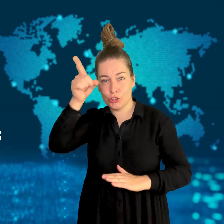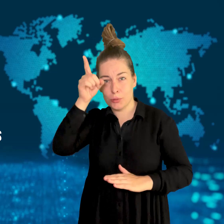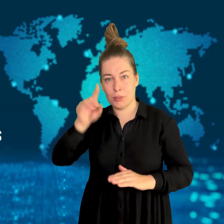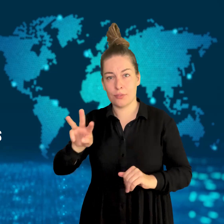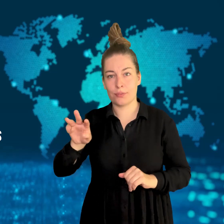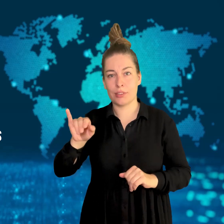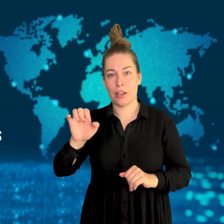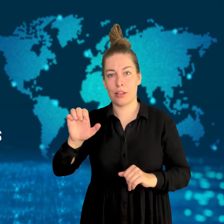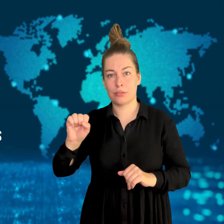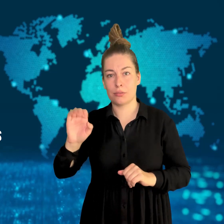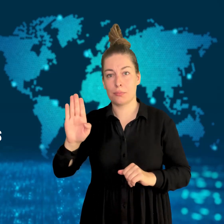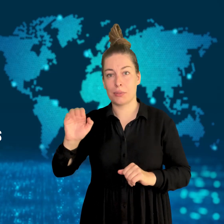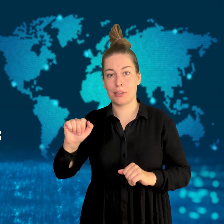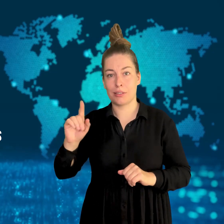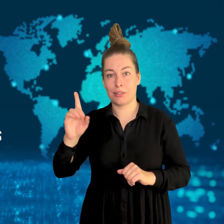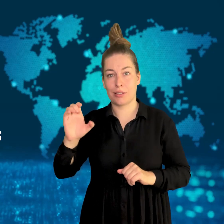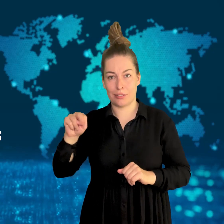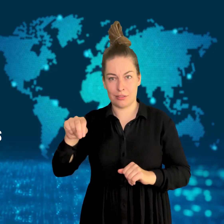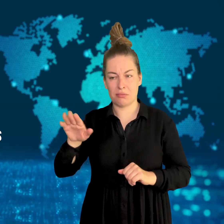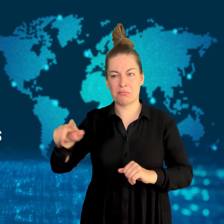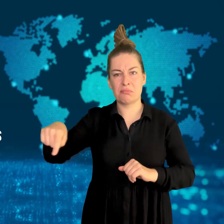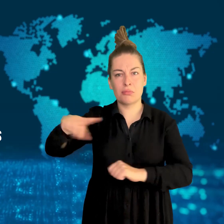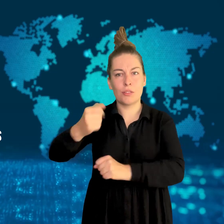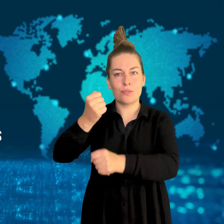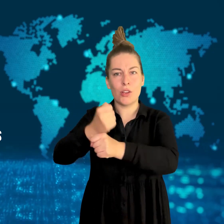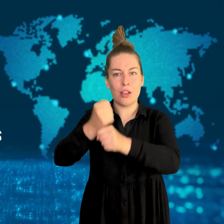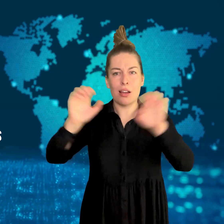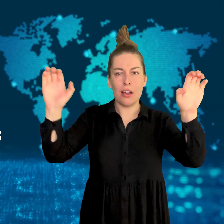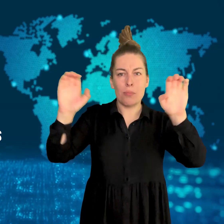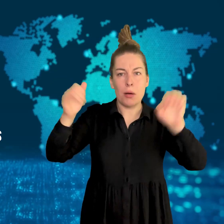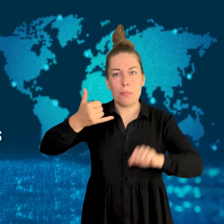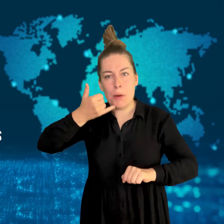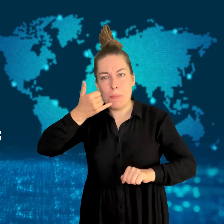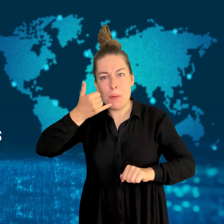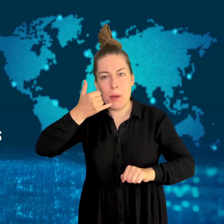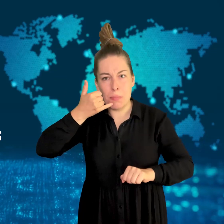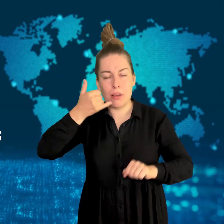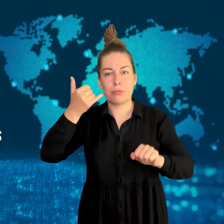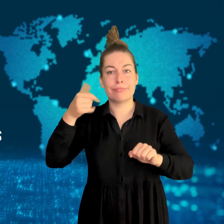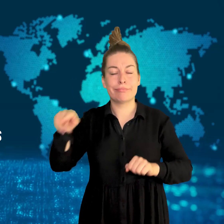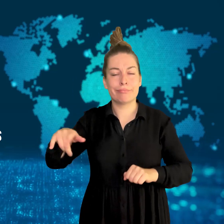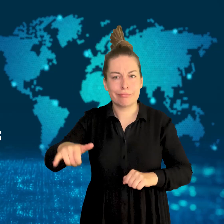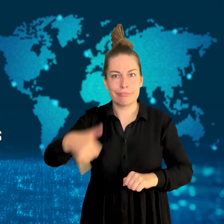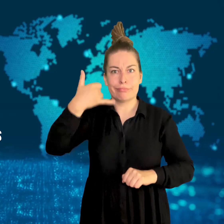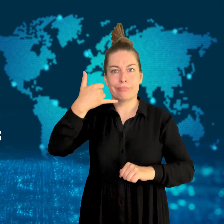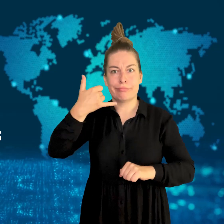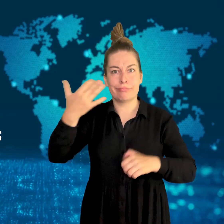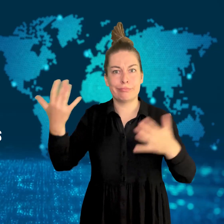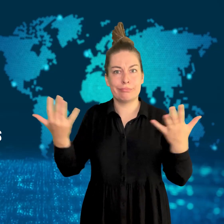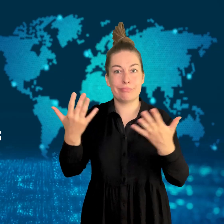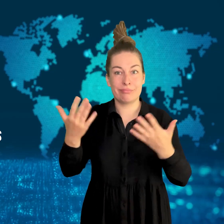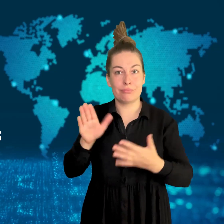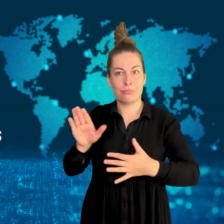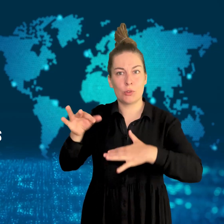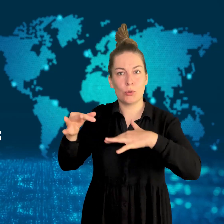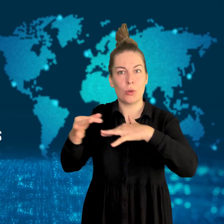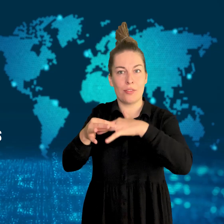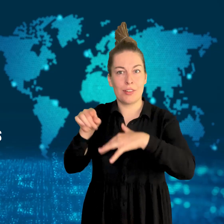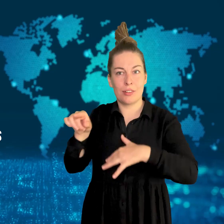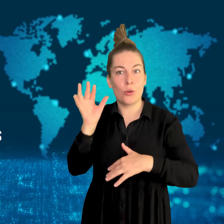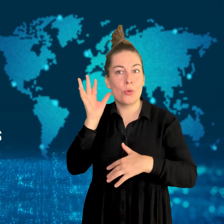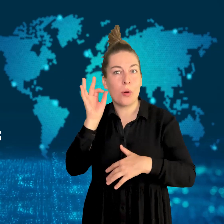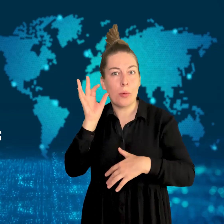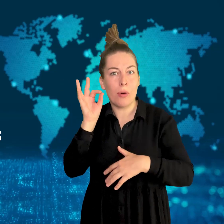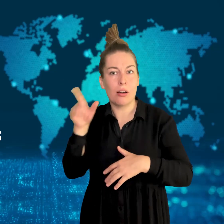Emergency services in Wiesbaden, Germany, had received